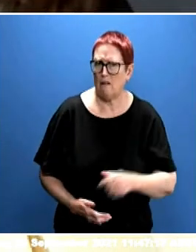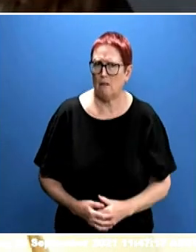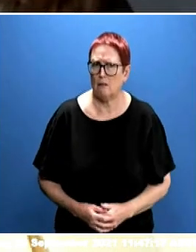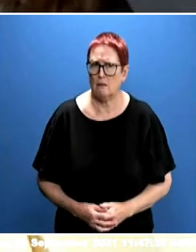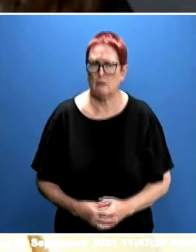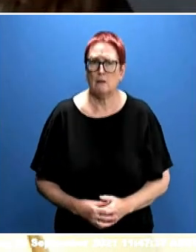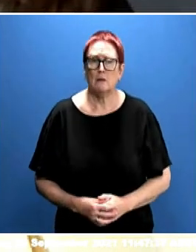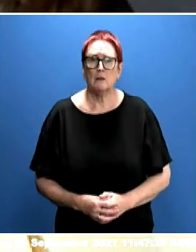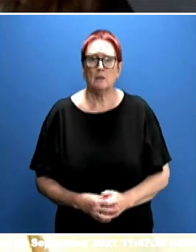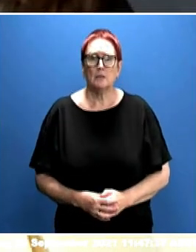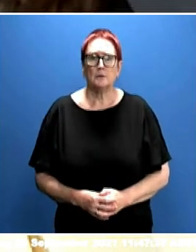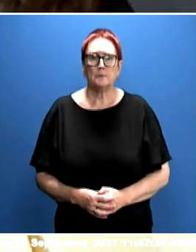into the Kath French Centre.